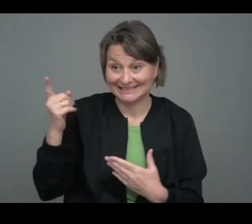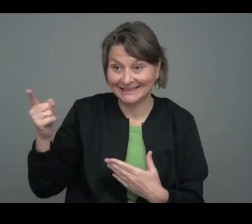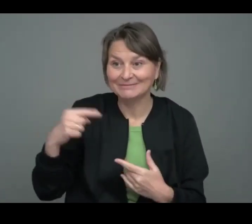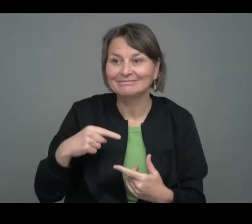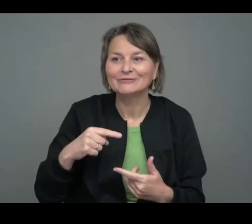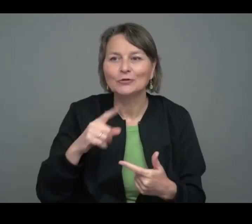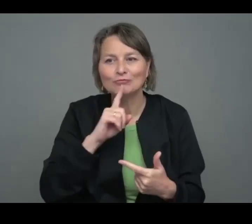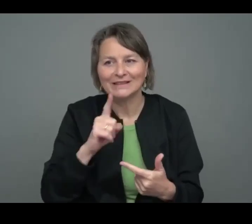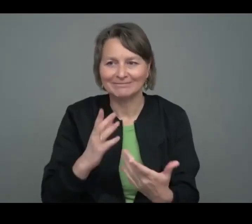that you can see here.